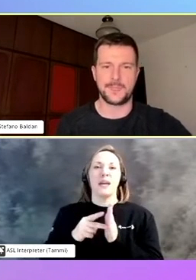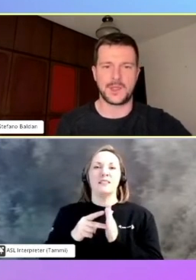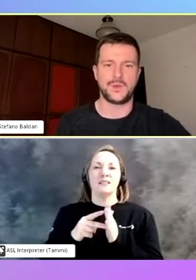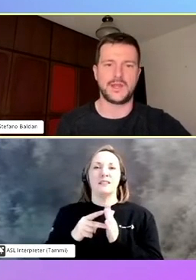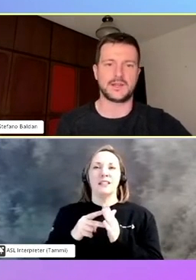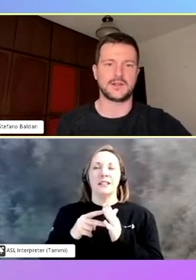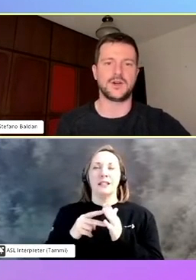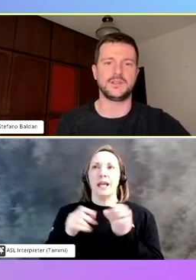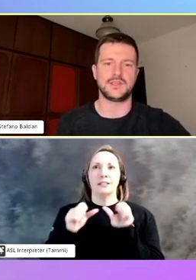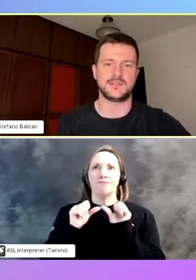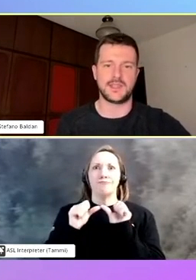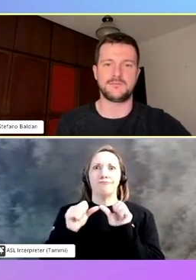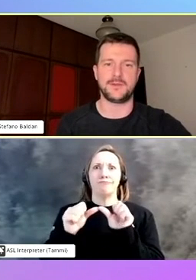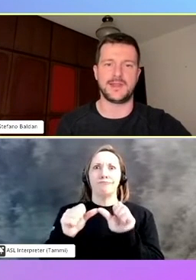challenges in the accessibility space today.